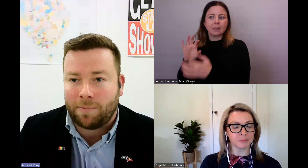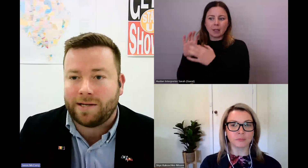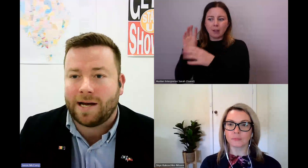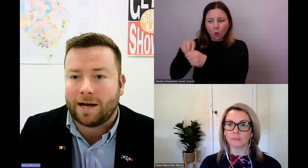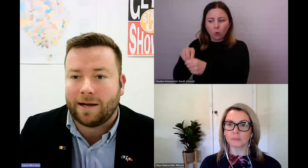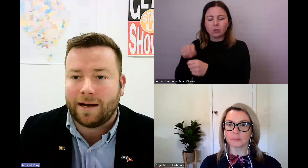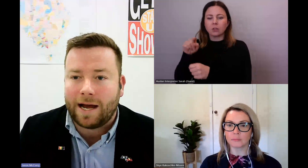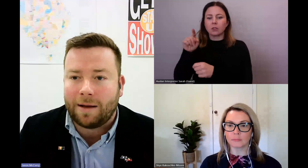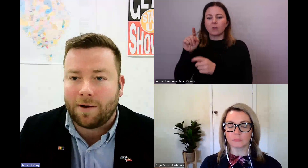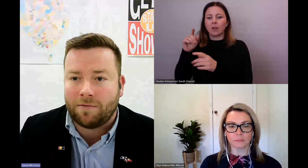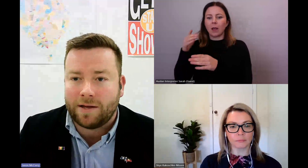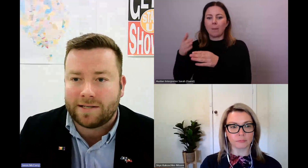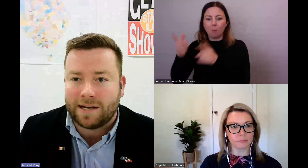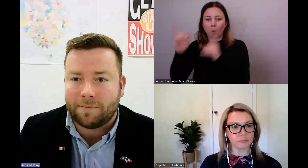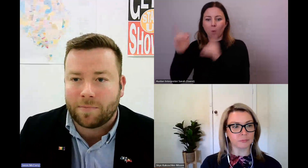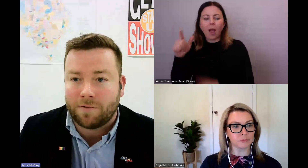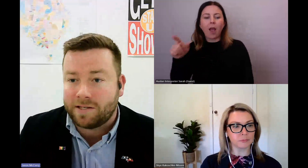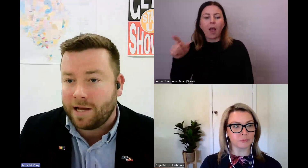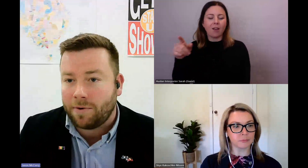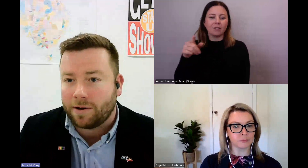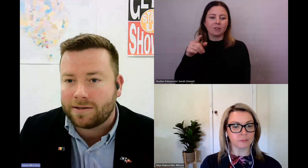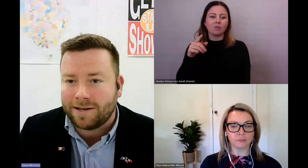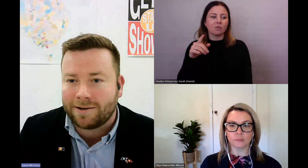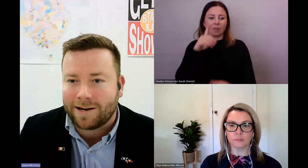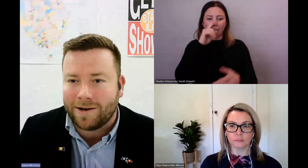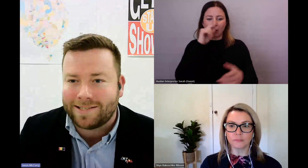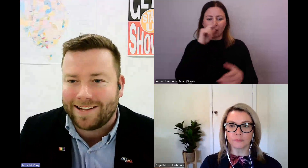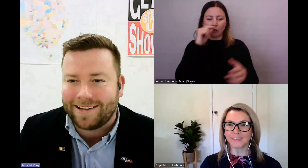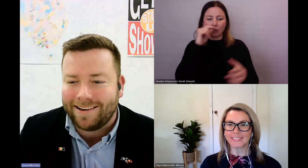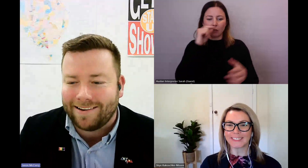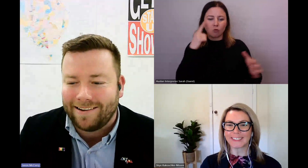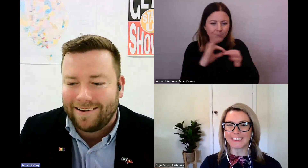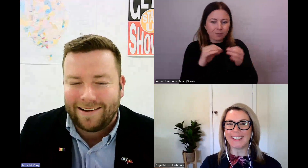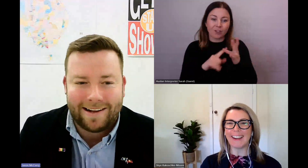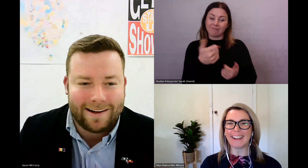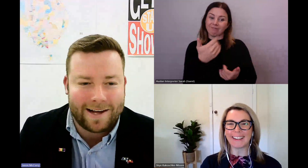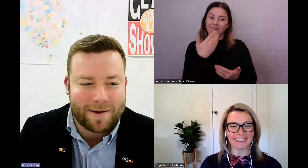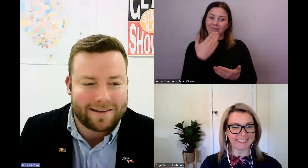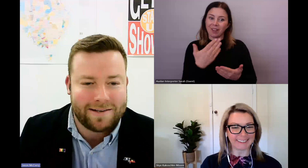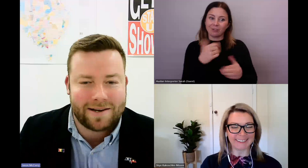be a big target of this network so great question thank you. We'll hand back to you Skye.